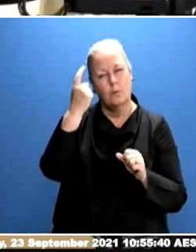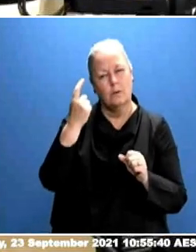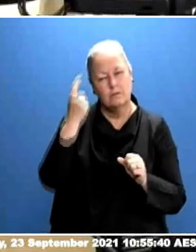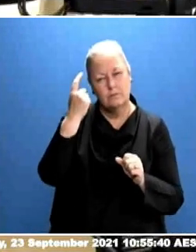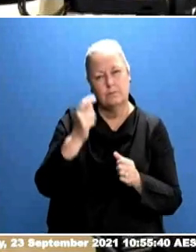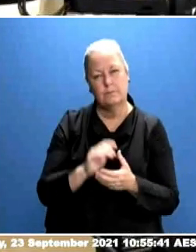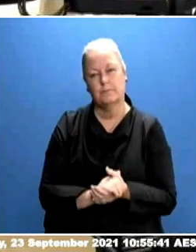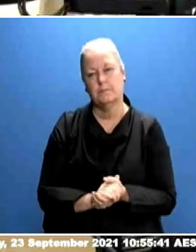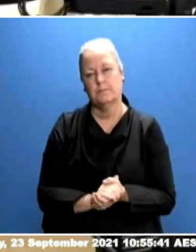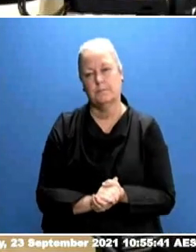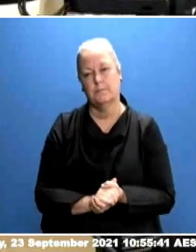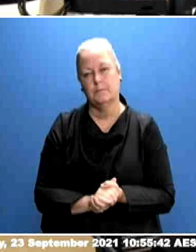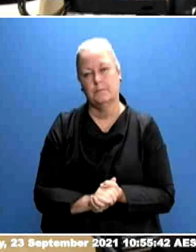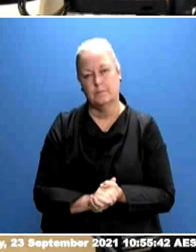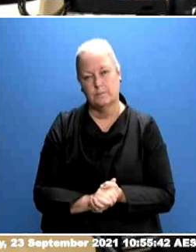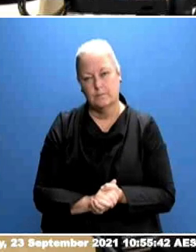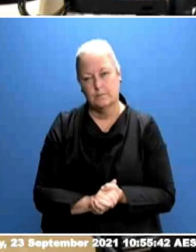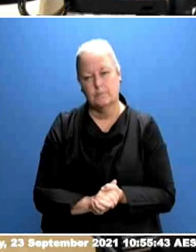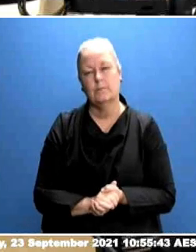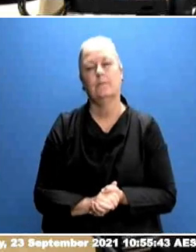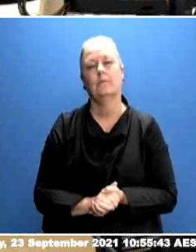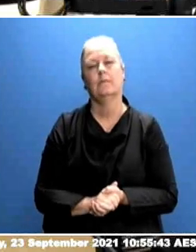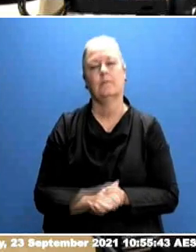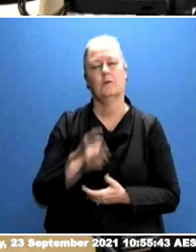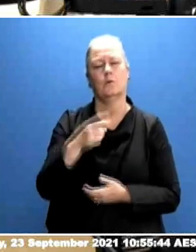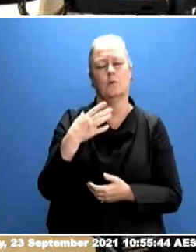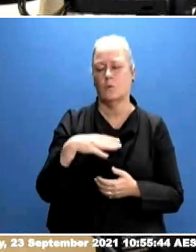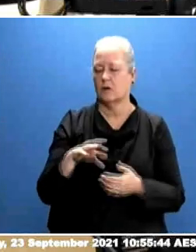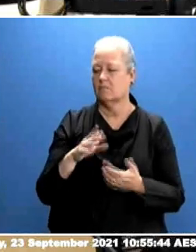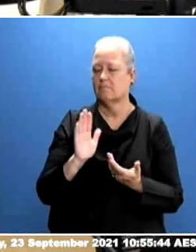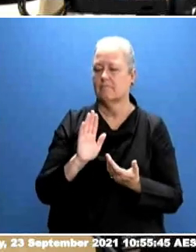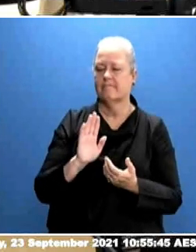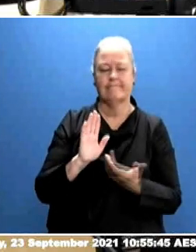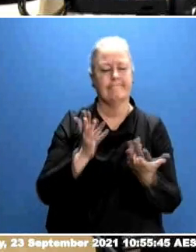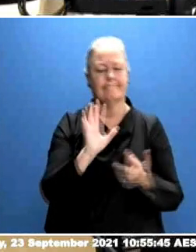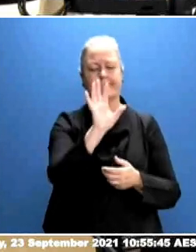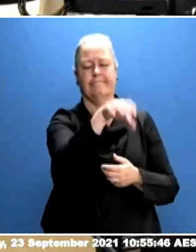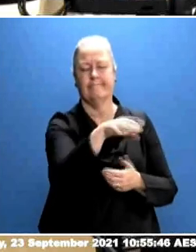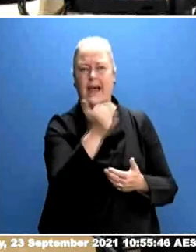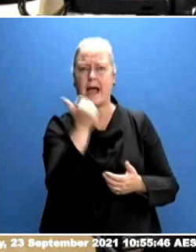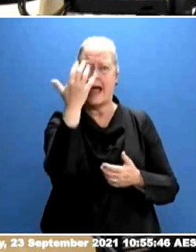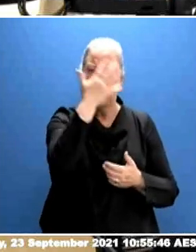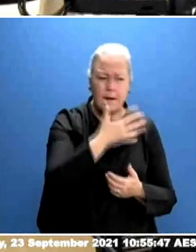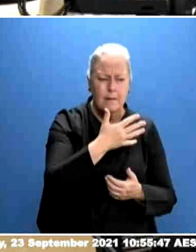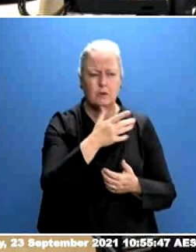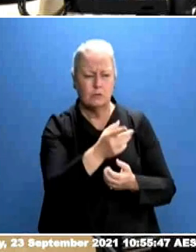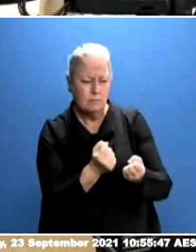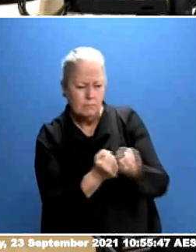to utilise Aboriginal community-controlled organisations or Aboriginal communities